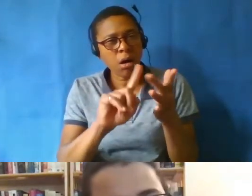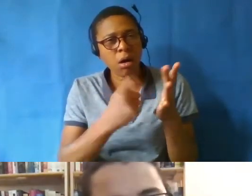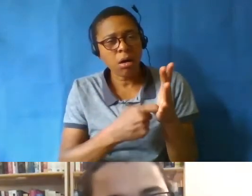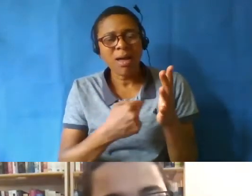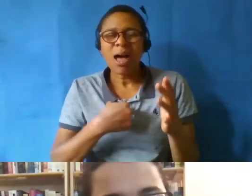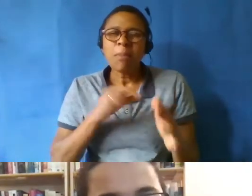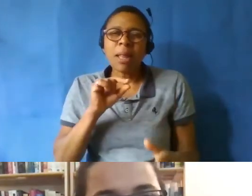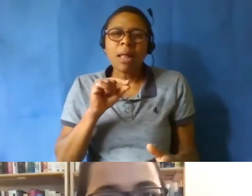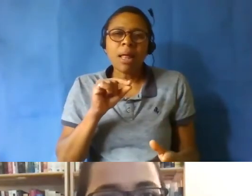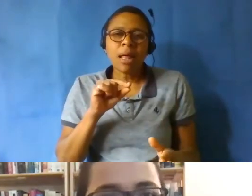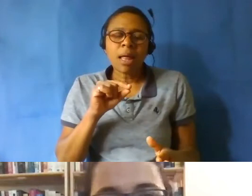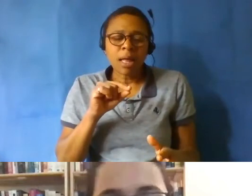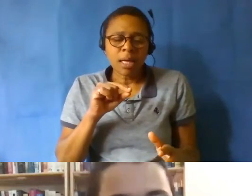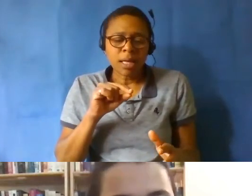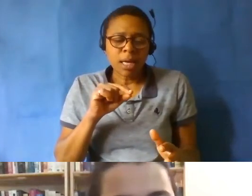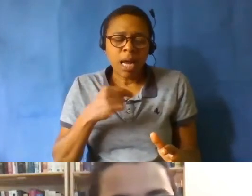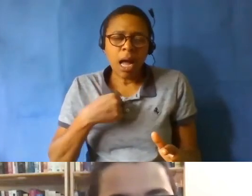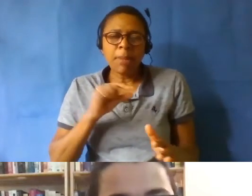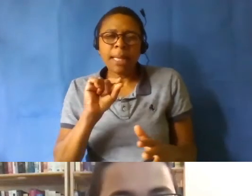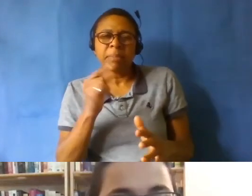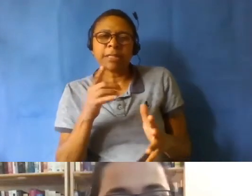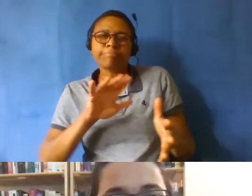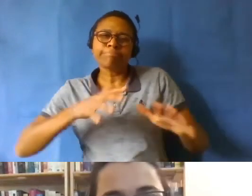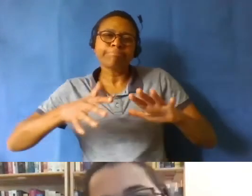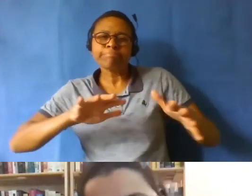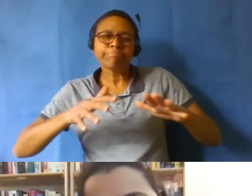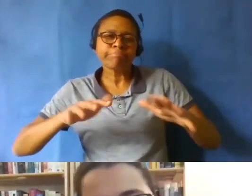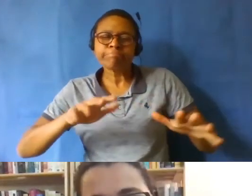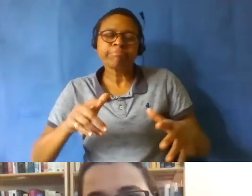Jasbir Puar and that I'm, I'm taking from her work to talk about the ways in